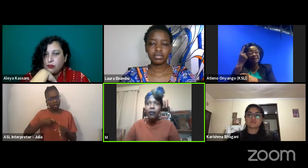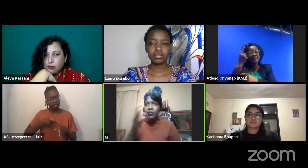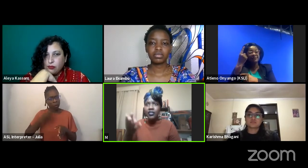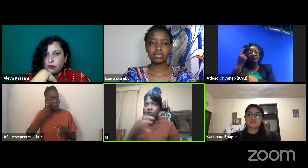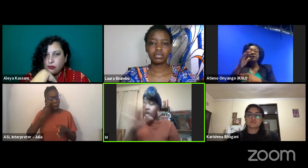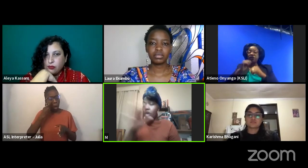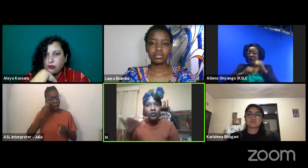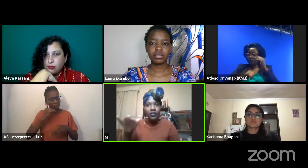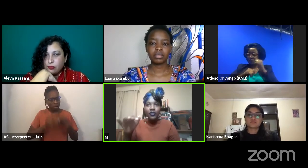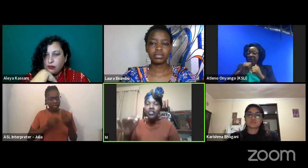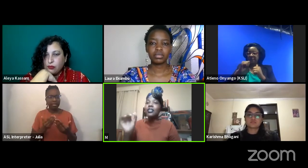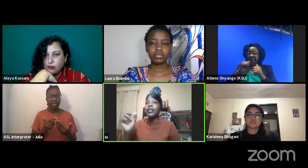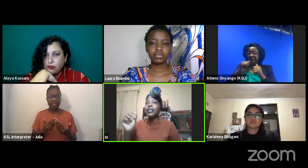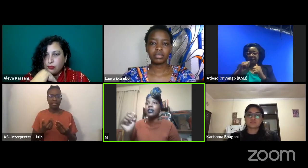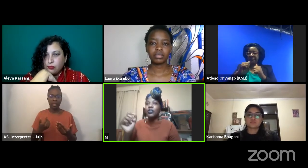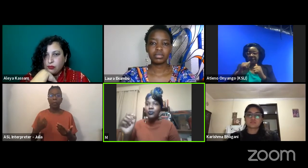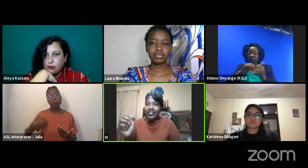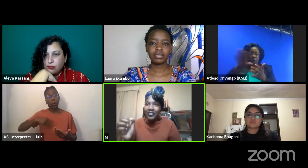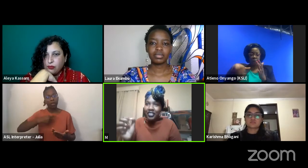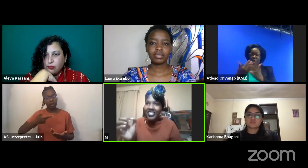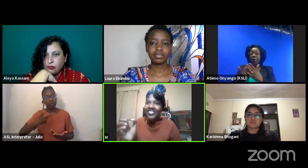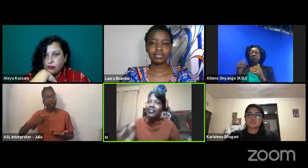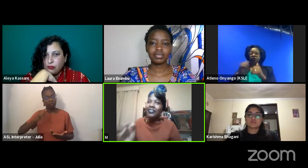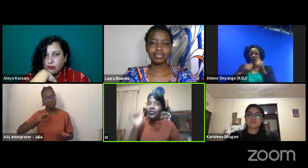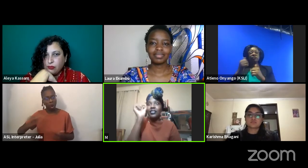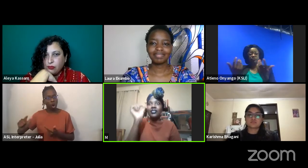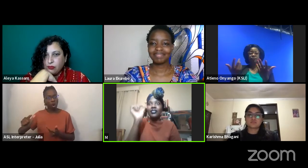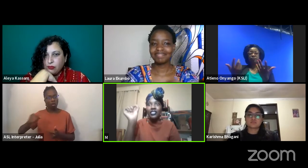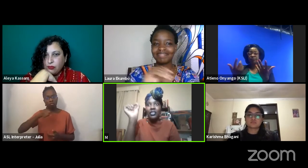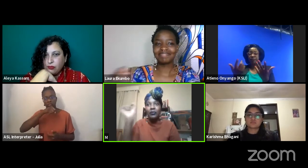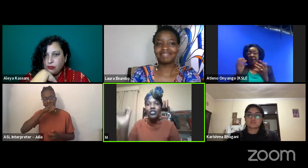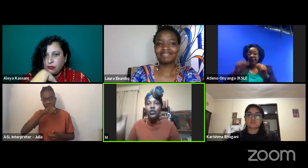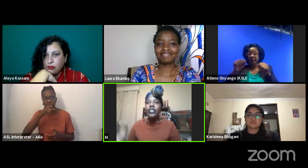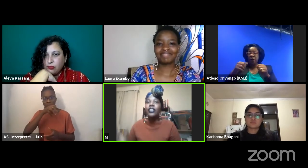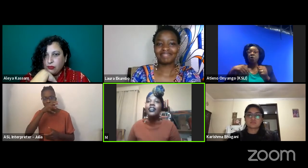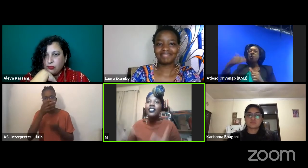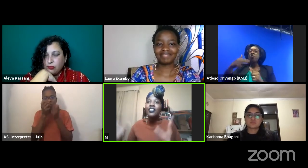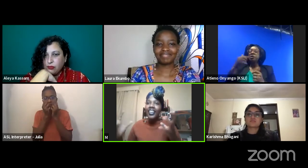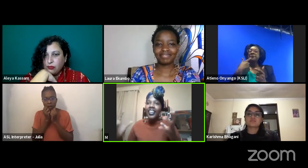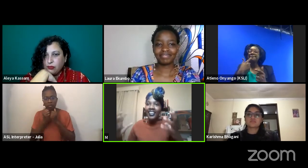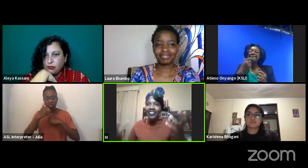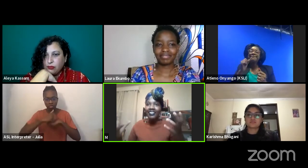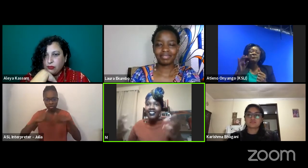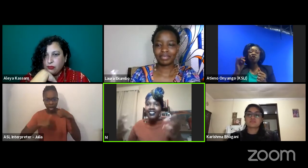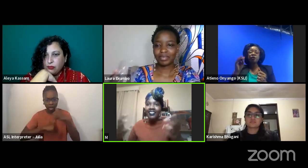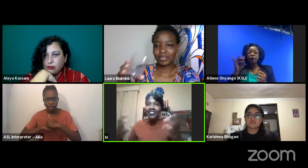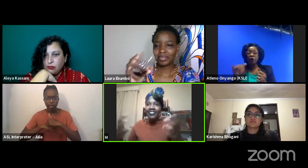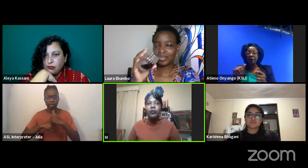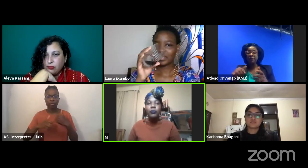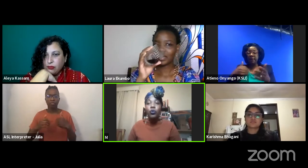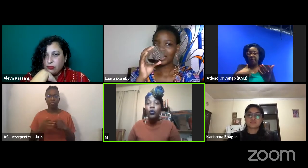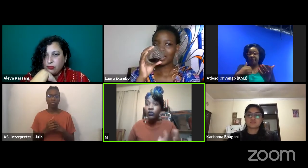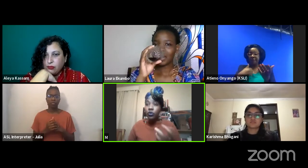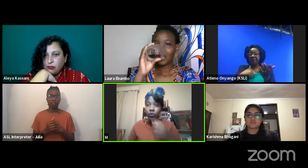I'm obsessed, we're all obsessed with structure. I'm like extra obsessed with structure. I'm always like, "Oh, what's the shape of the story." So getting like people who know that